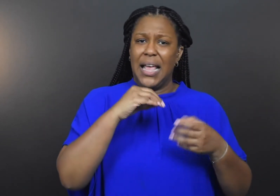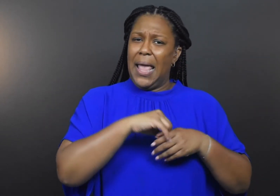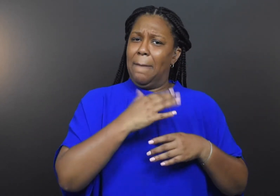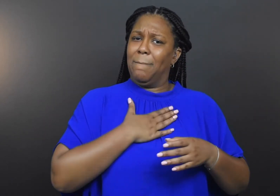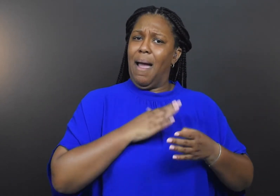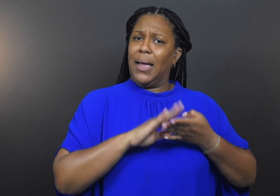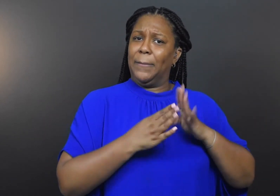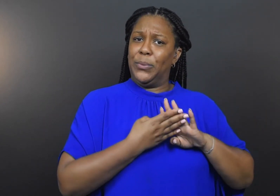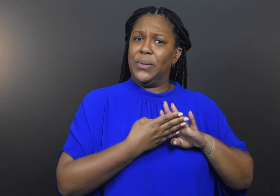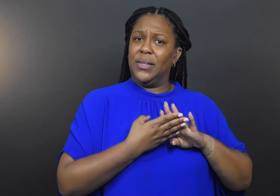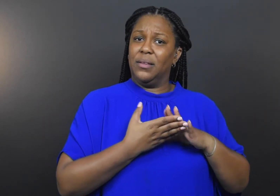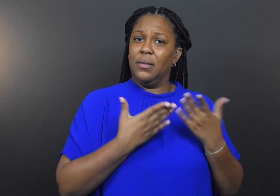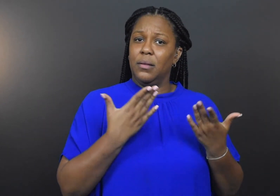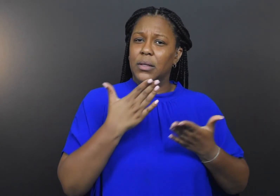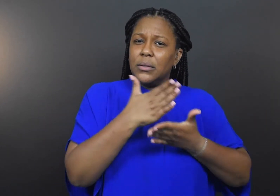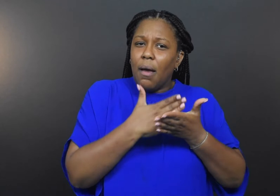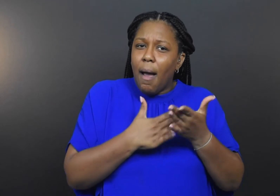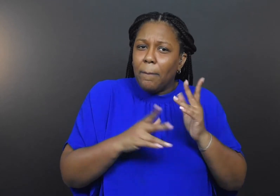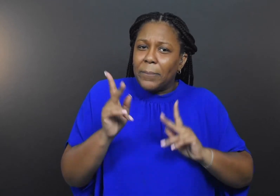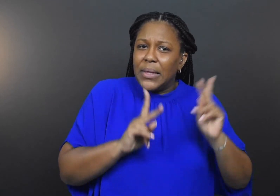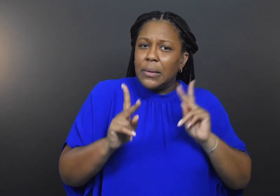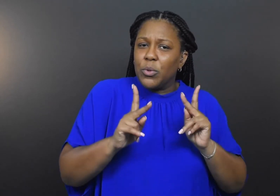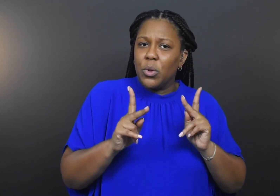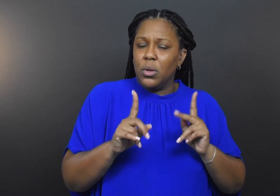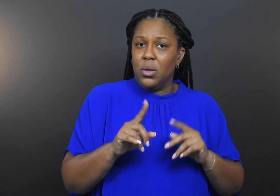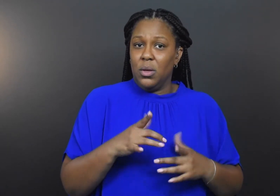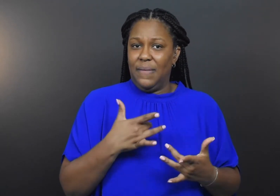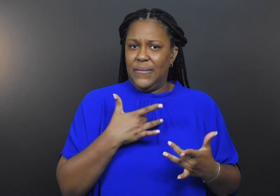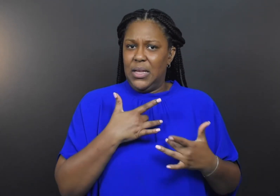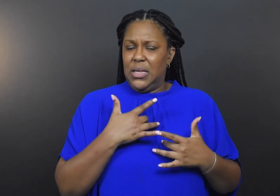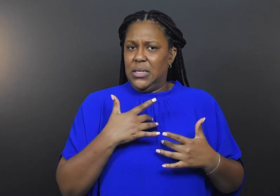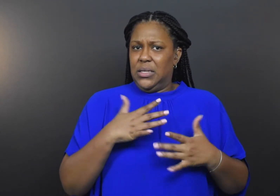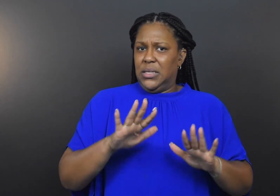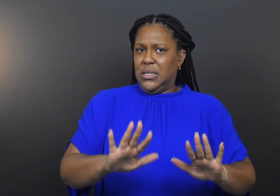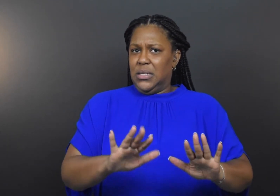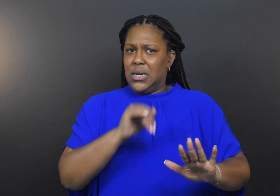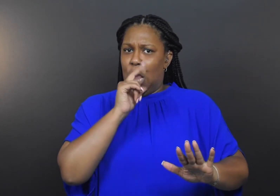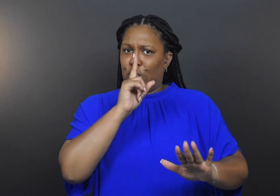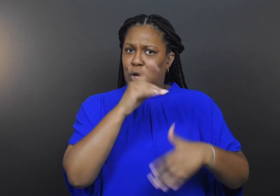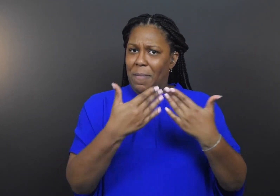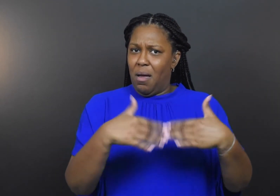hesitant to get tested because they’re afraid a positive result will make them miss work.